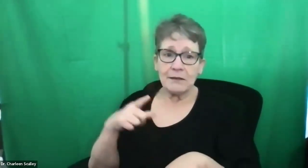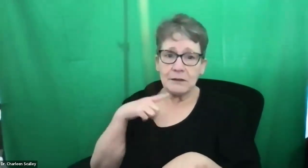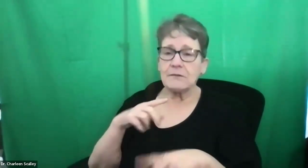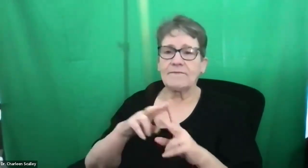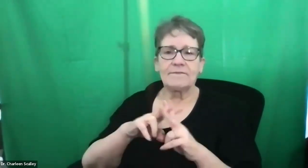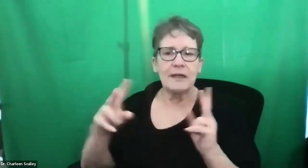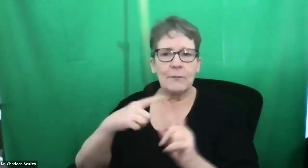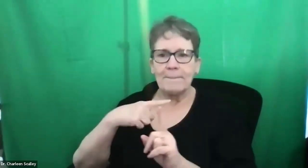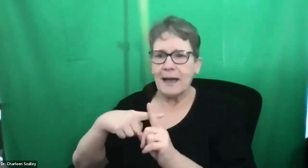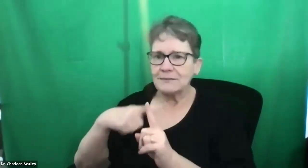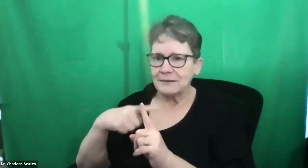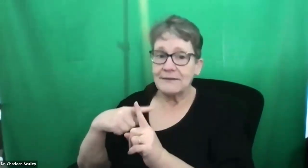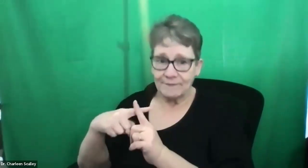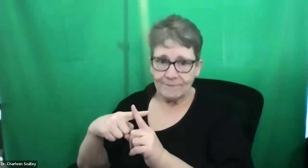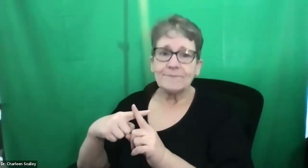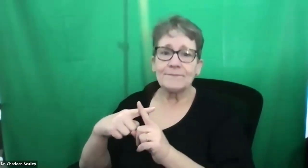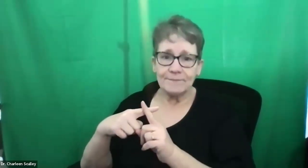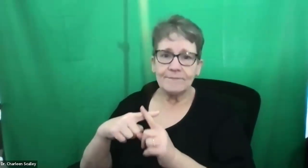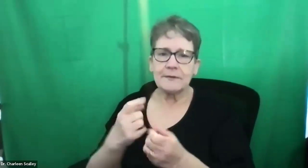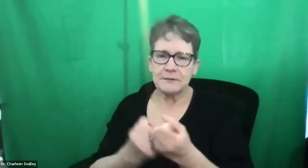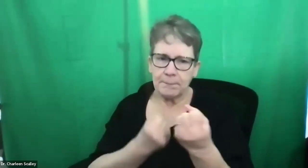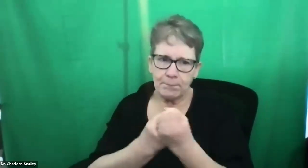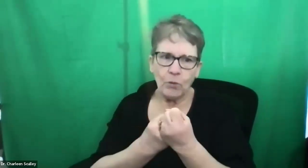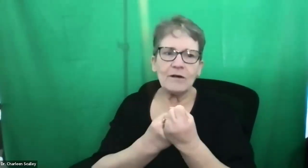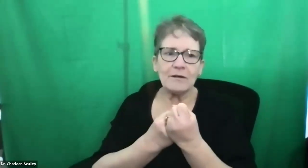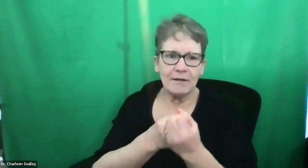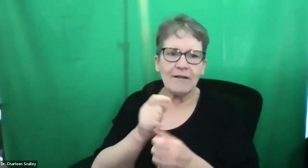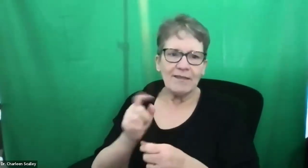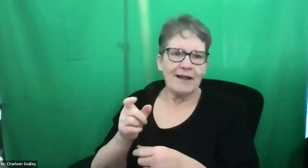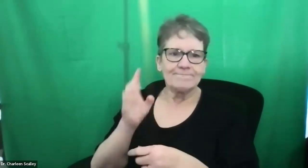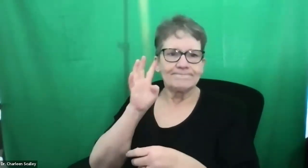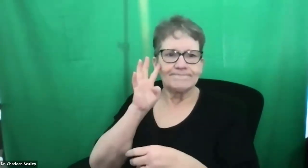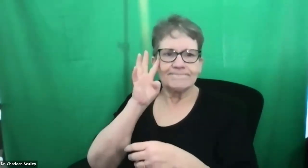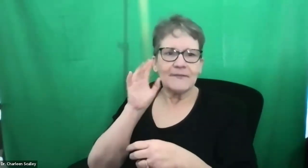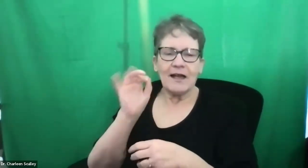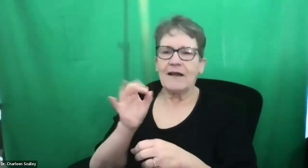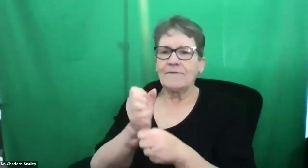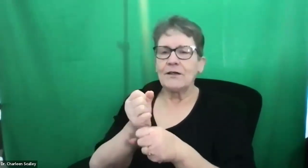The response that we've received from the legislators has been very positive and supportive